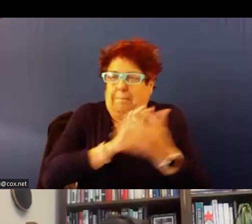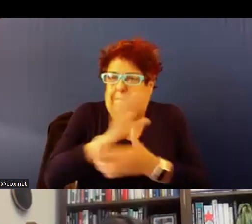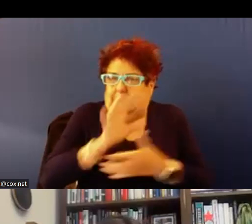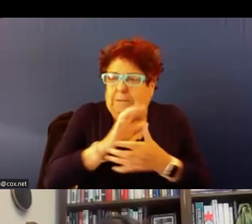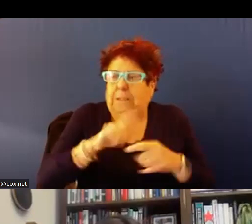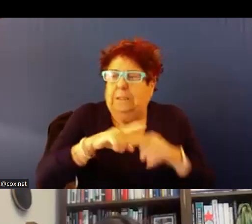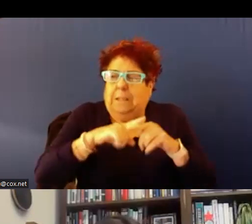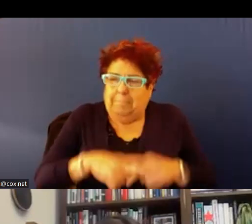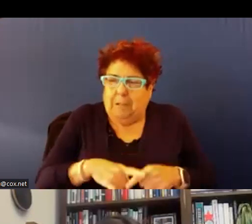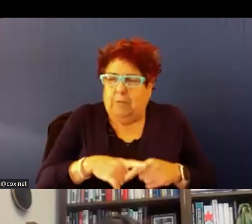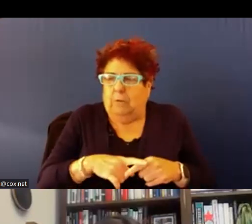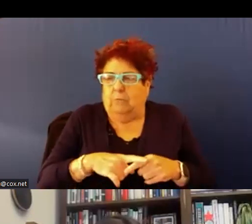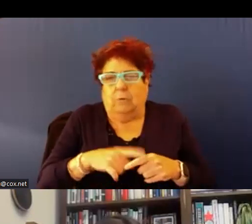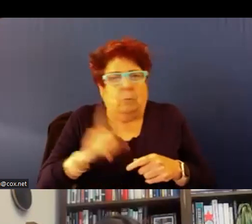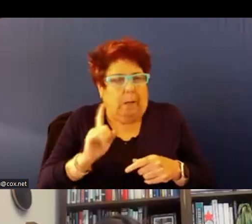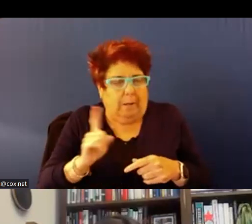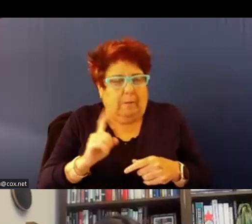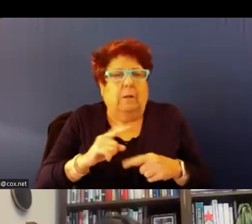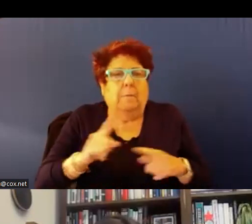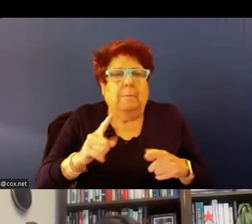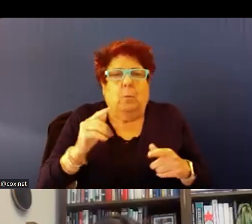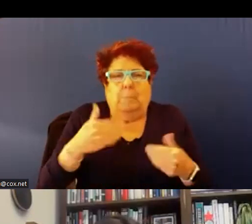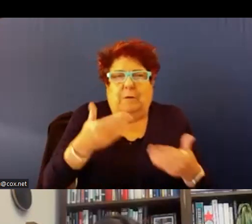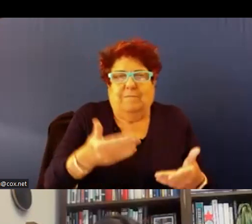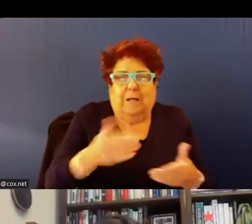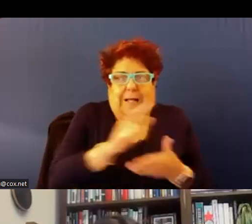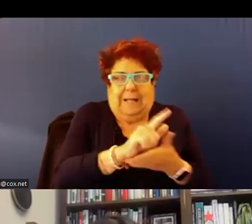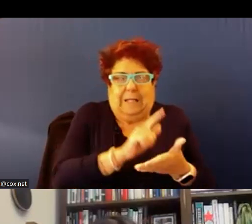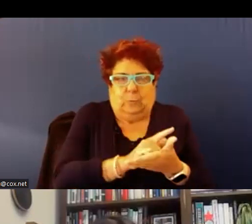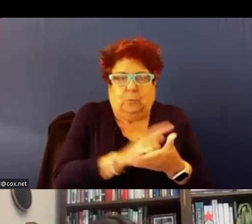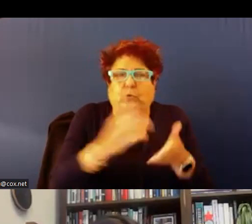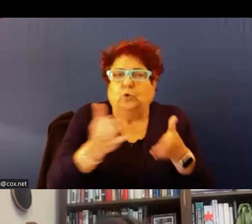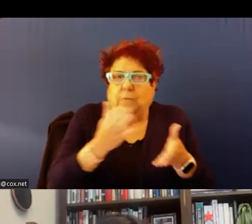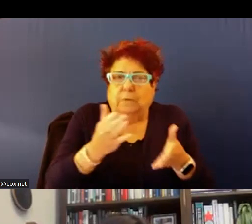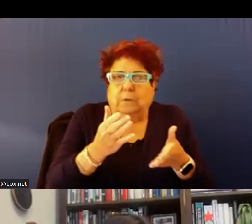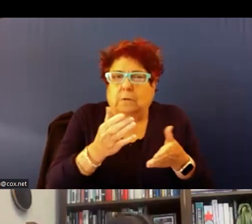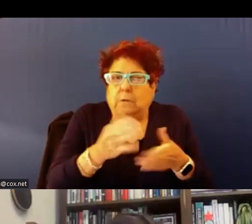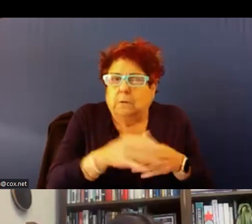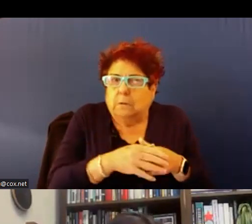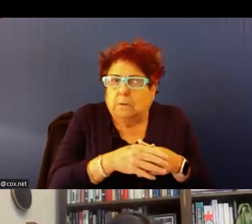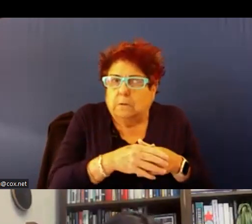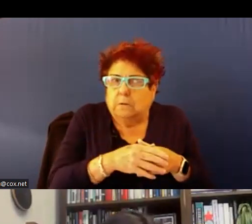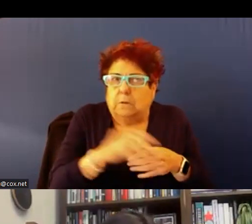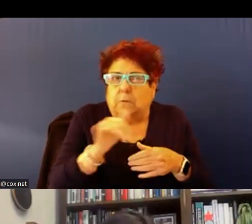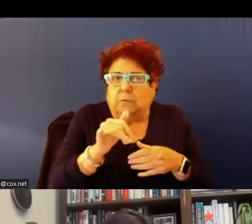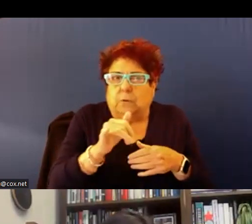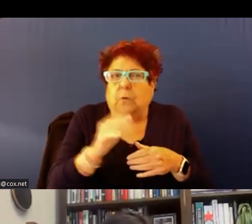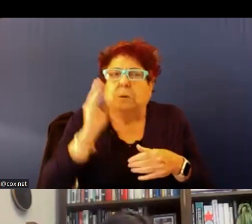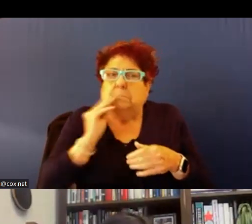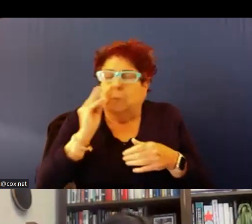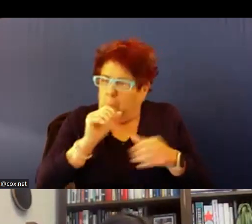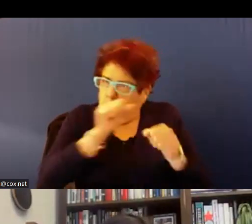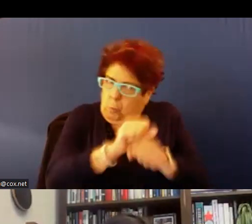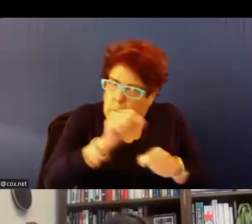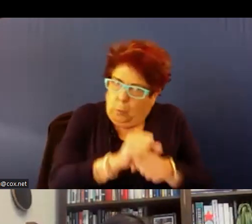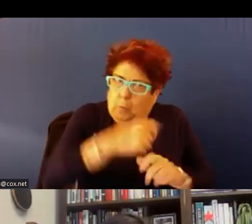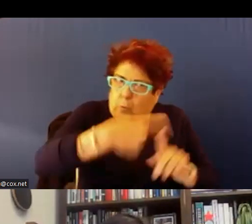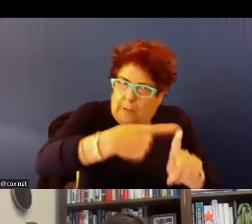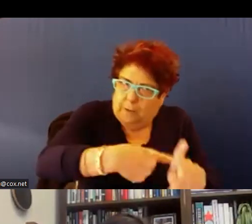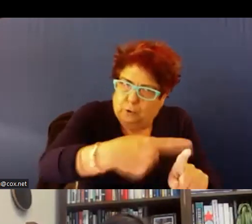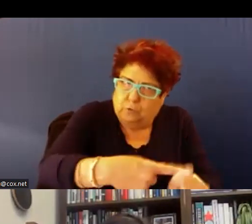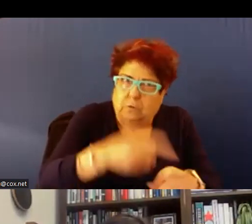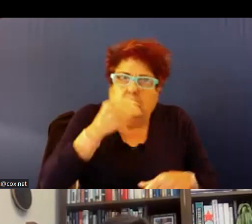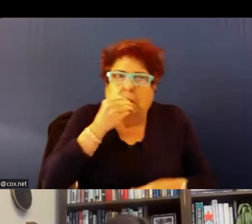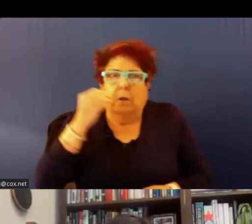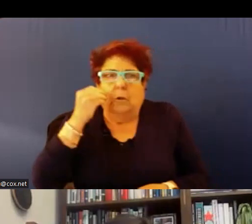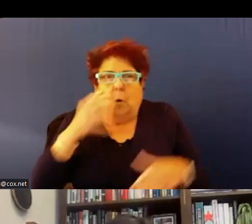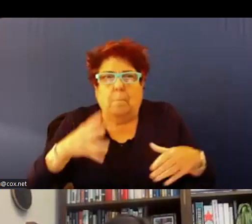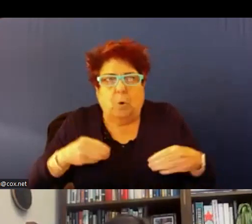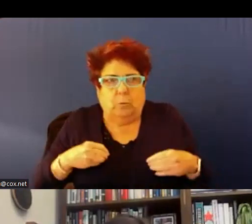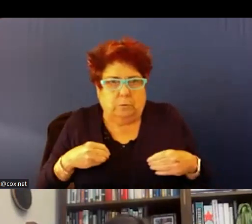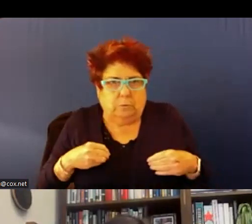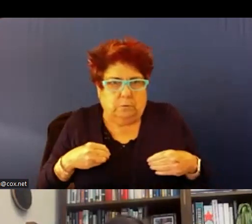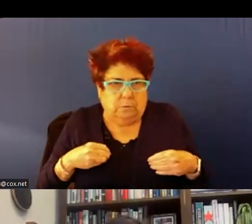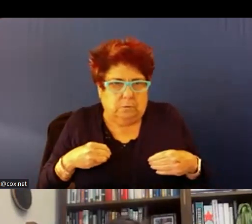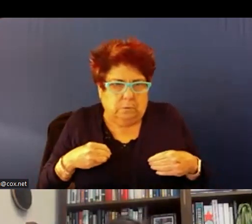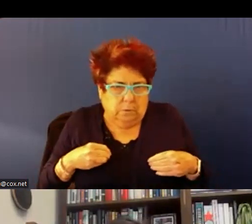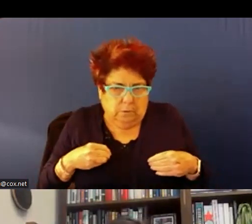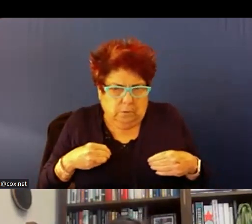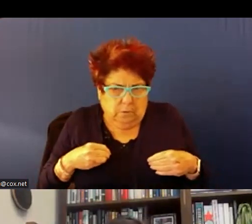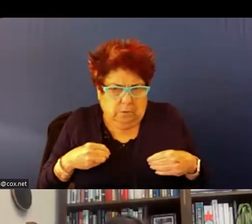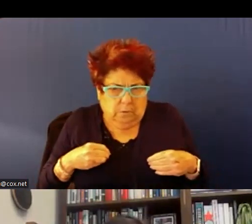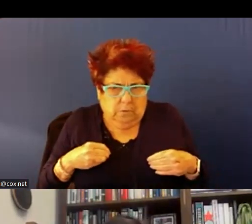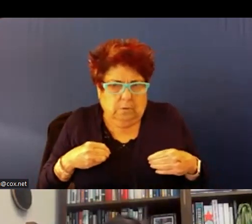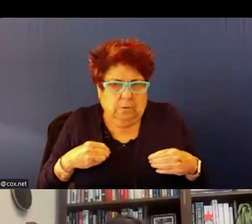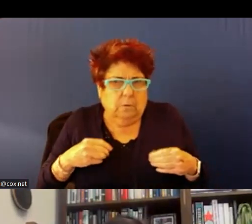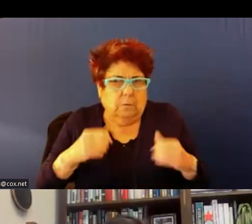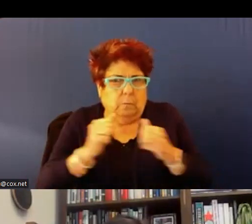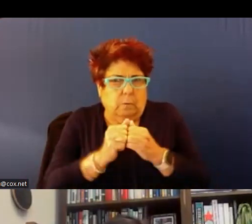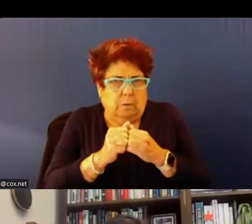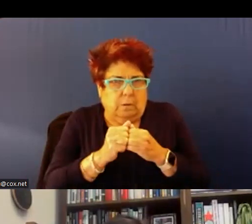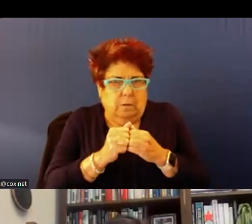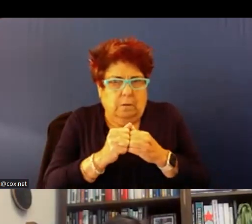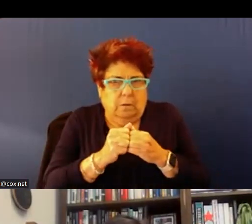we are working with homeowners and (audio issues). We have a 50-50 mix